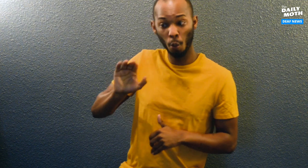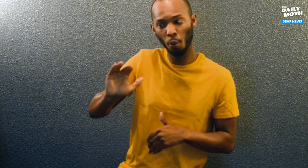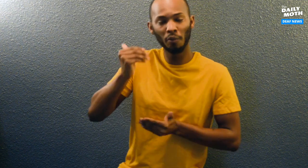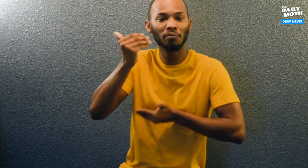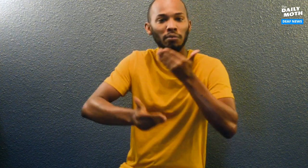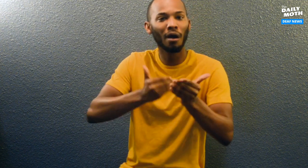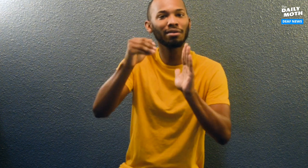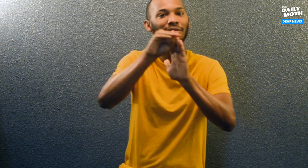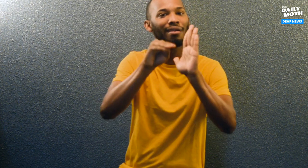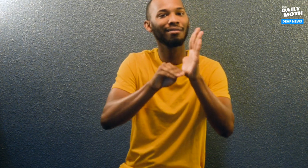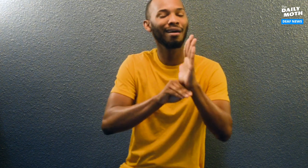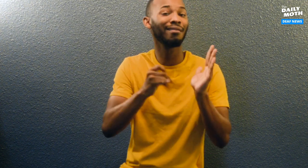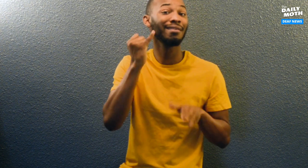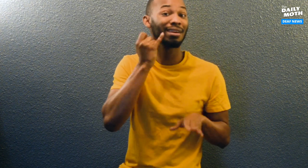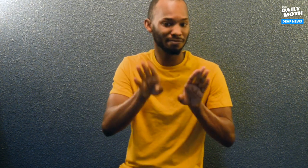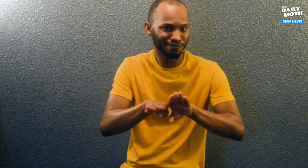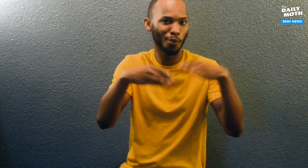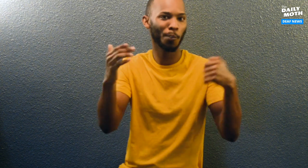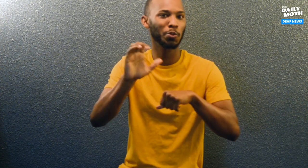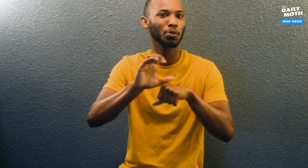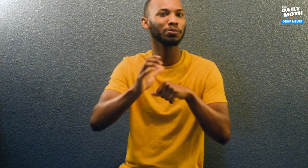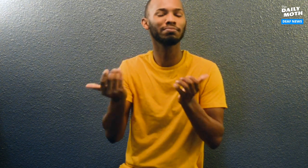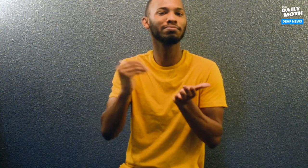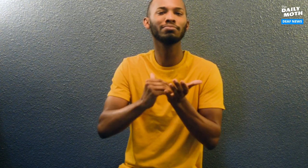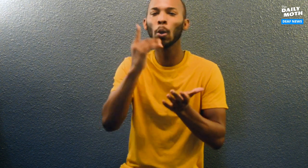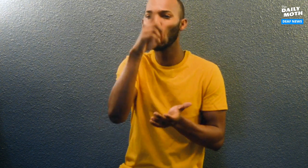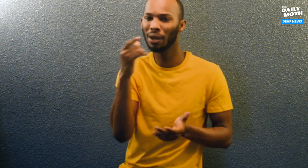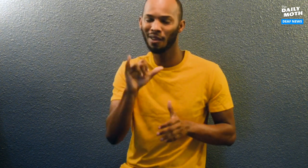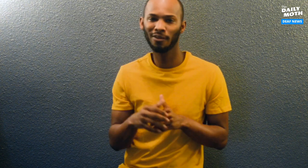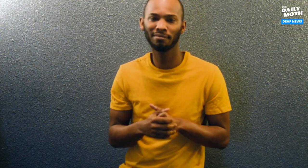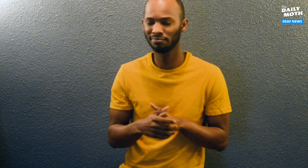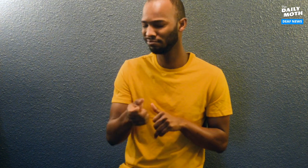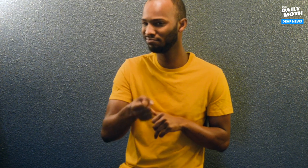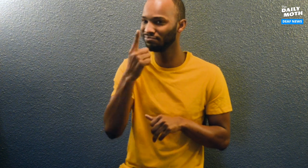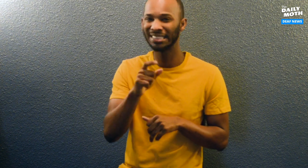developing their own guidelines for when the church opens again. What will it look like?